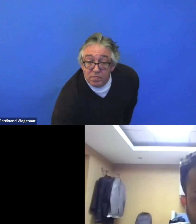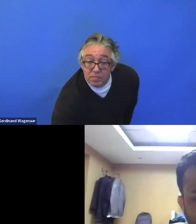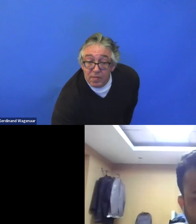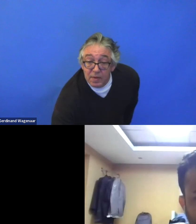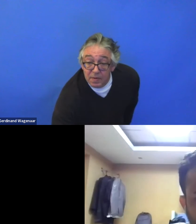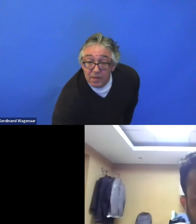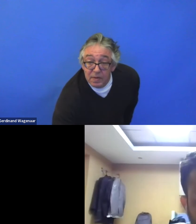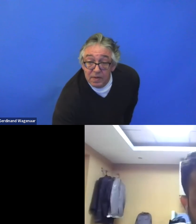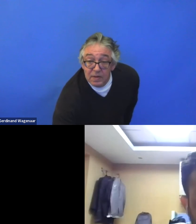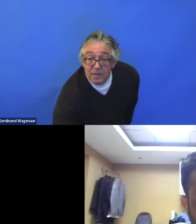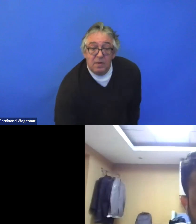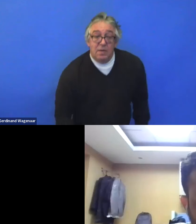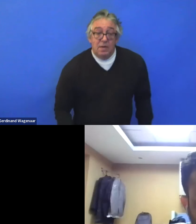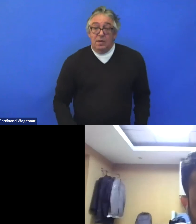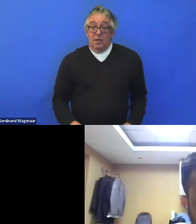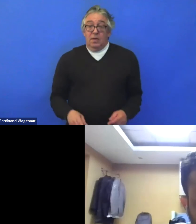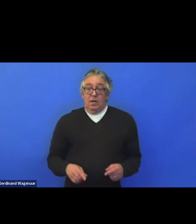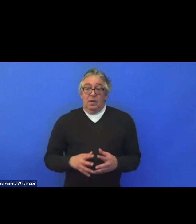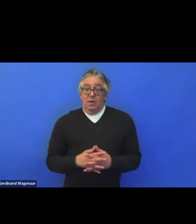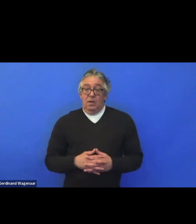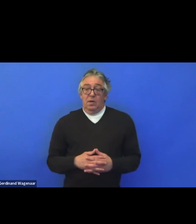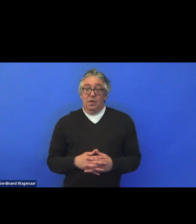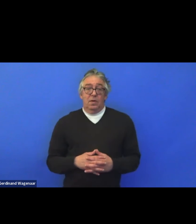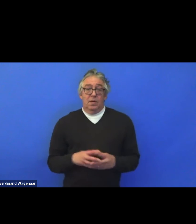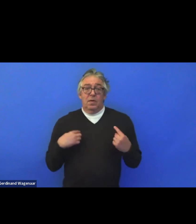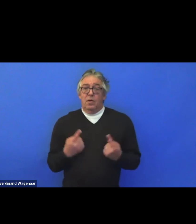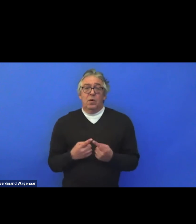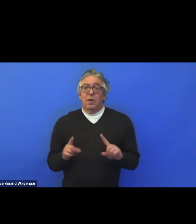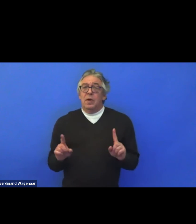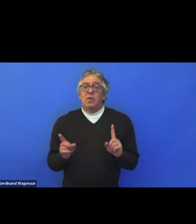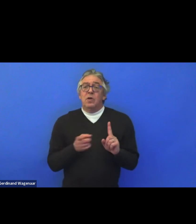We actually had mostly NGO and stakeholders